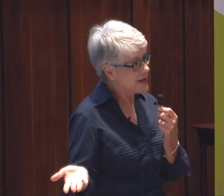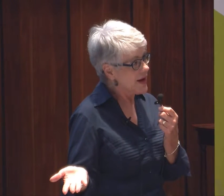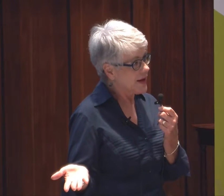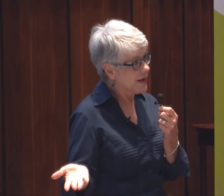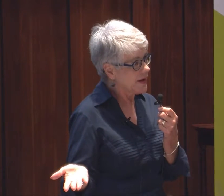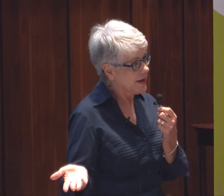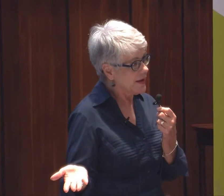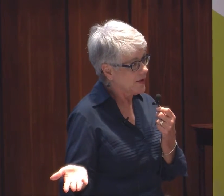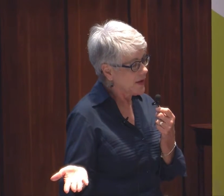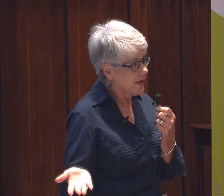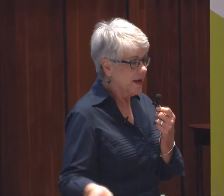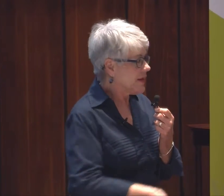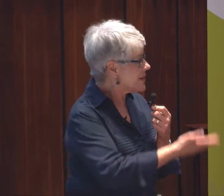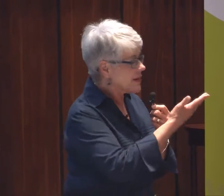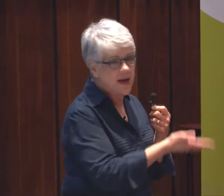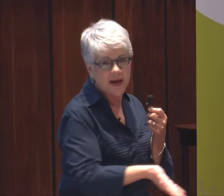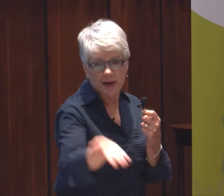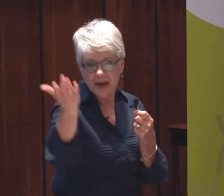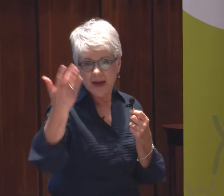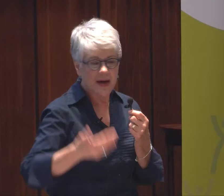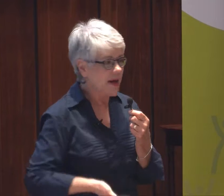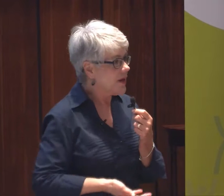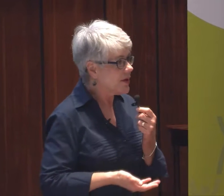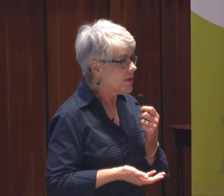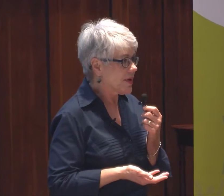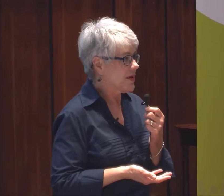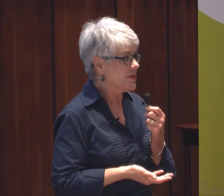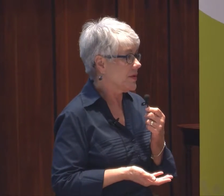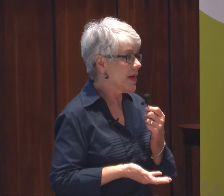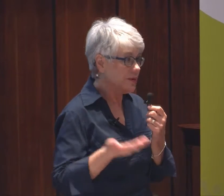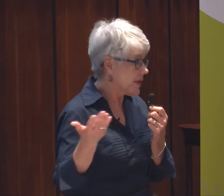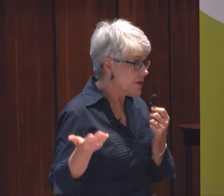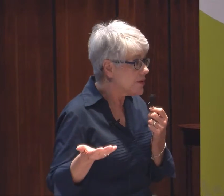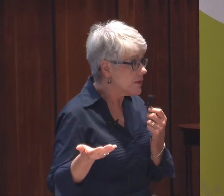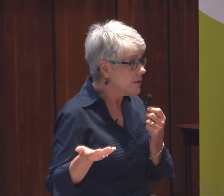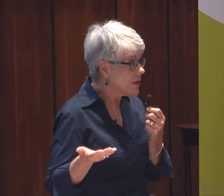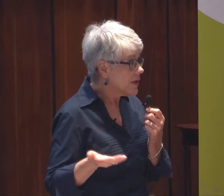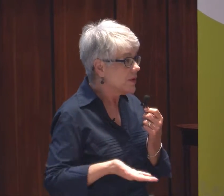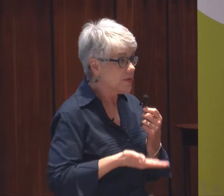die." You know, and Lisa and I and Megan and I all know kids who are now 22 whose